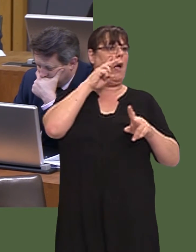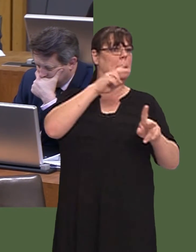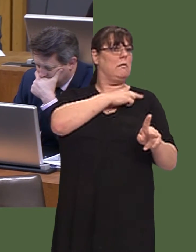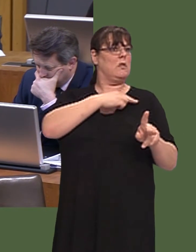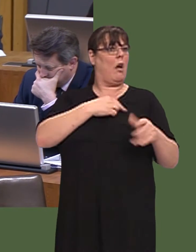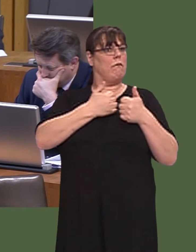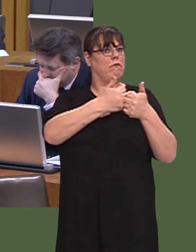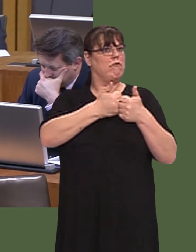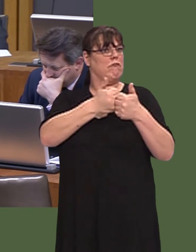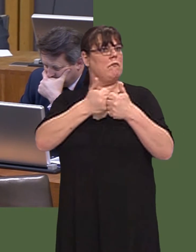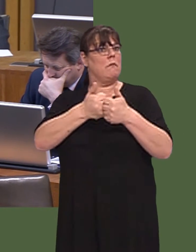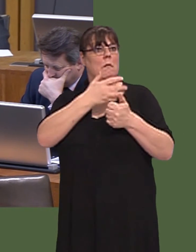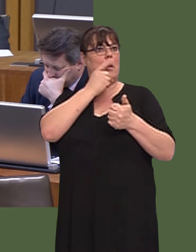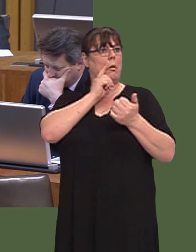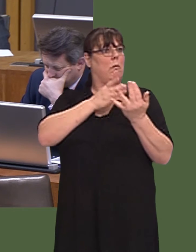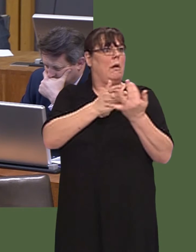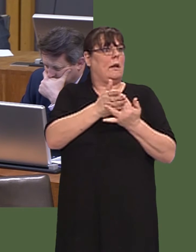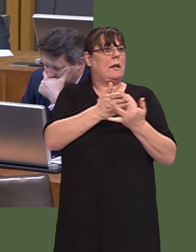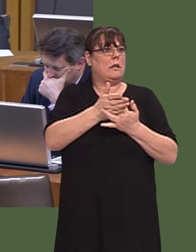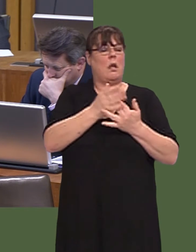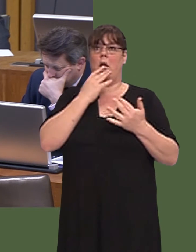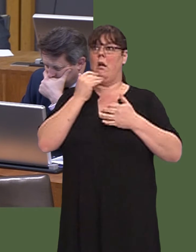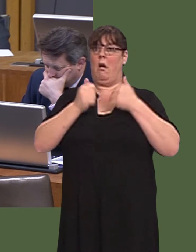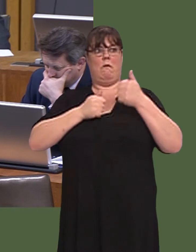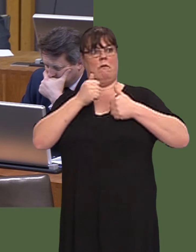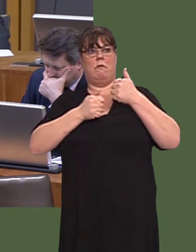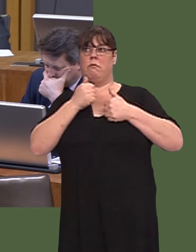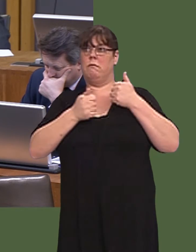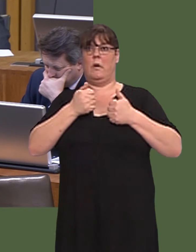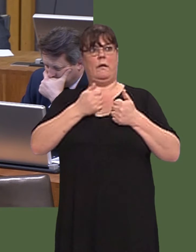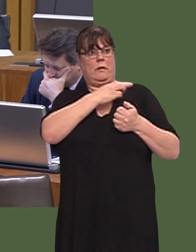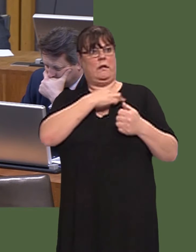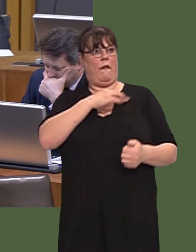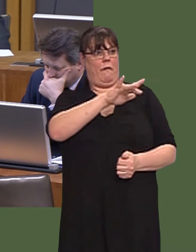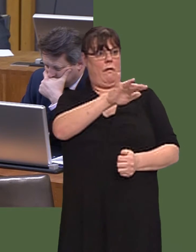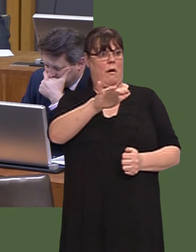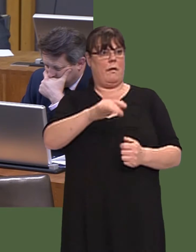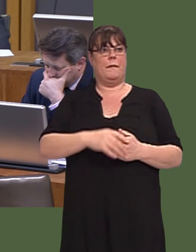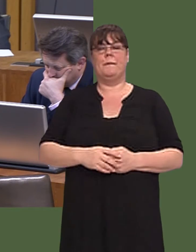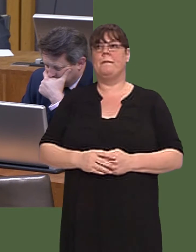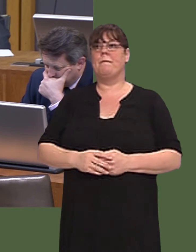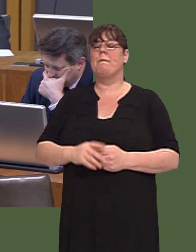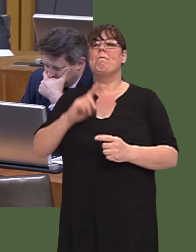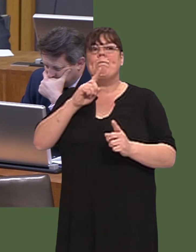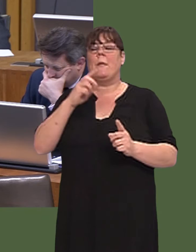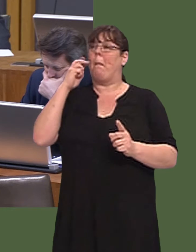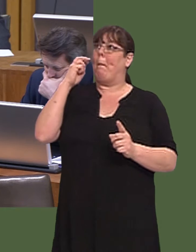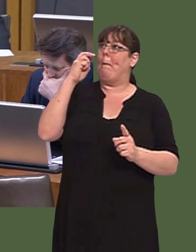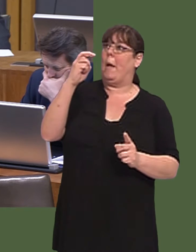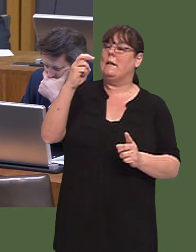who need assistance, and certainly Iíve heard nothing but praise about the staff there. With regard to bus services, itís patchy.